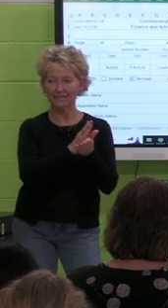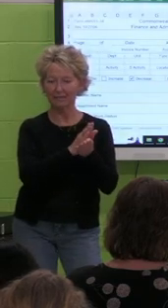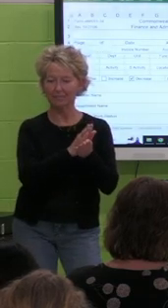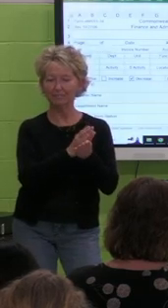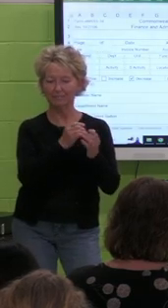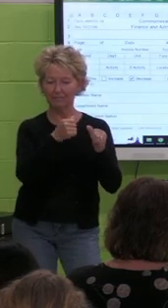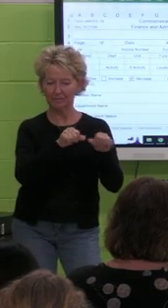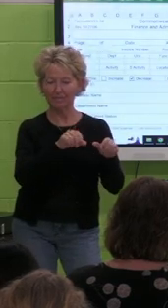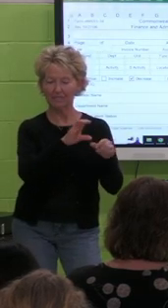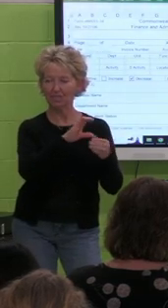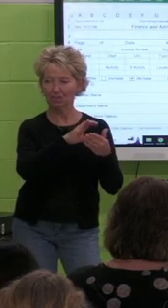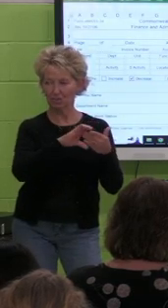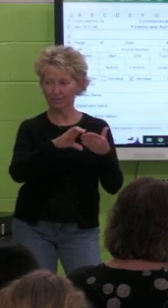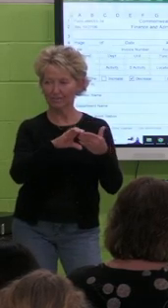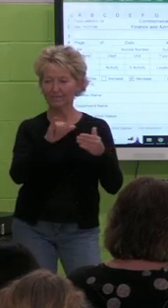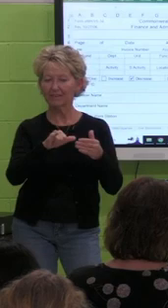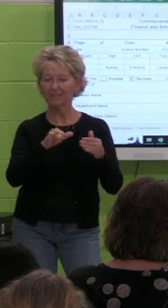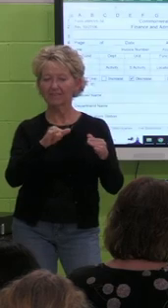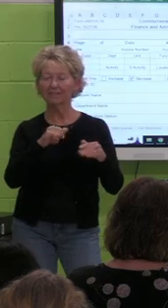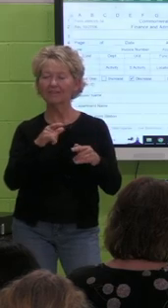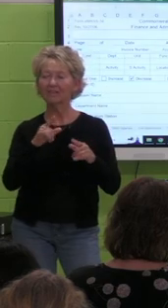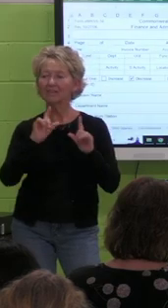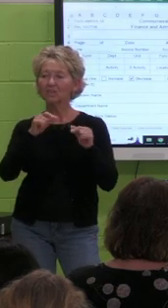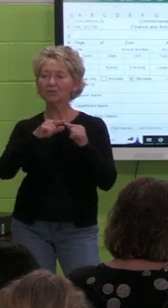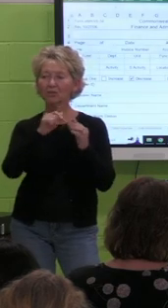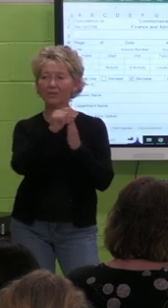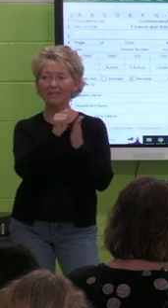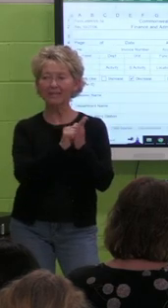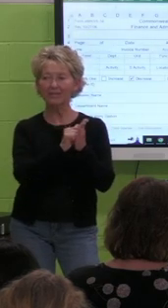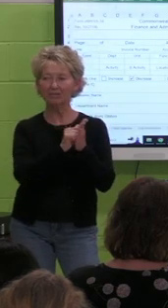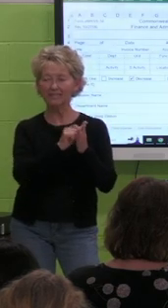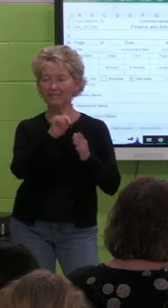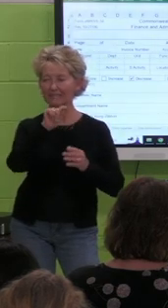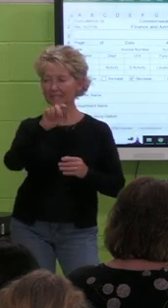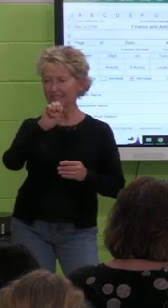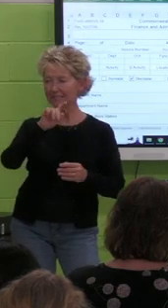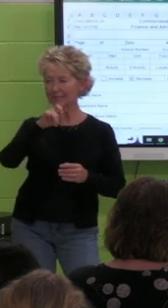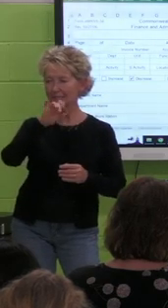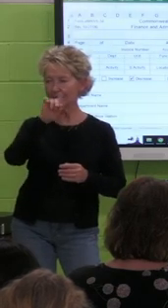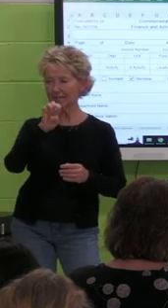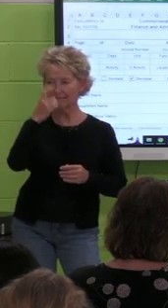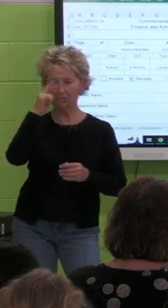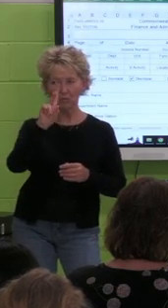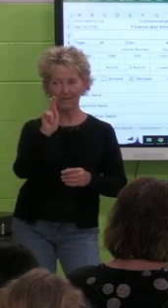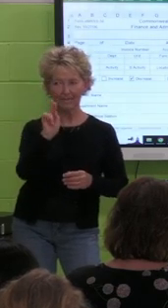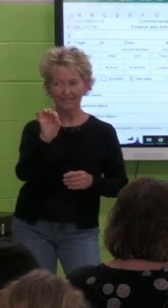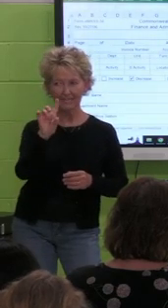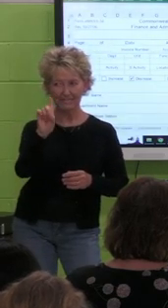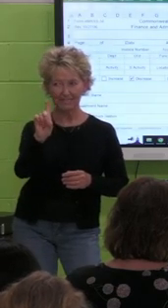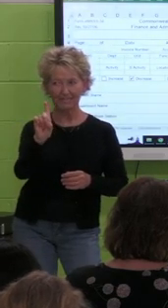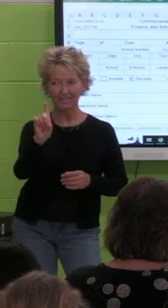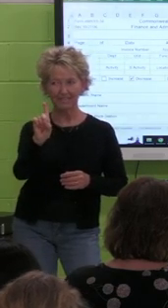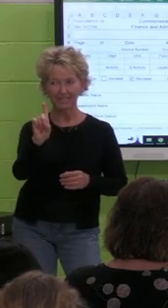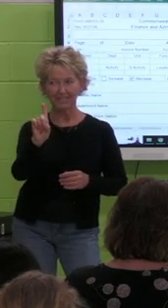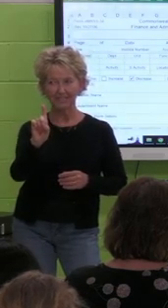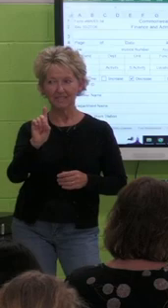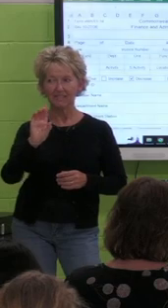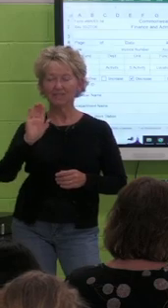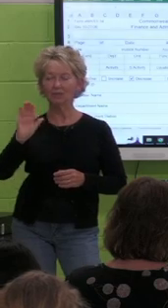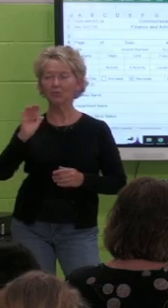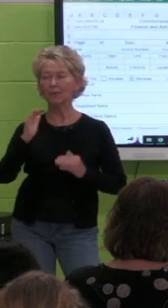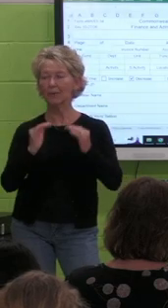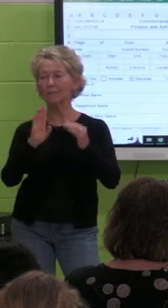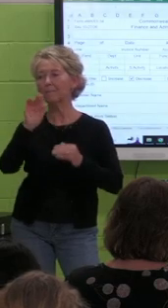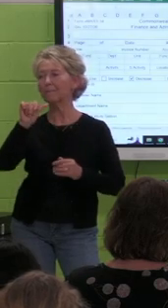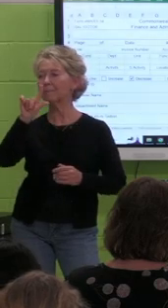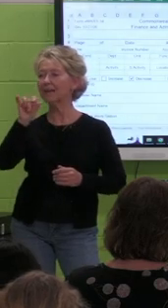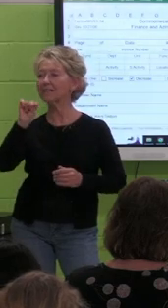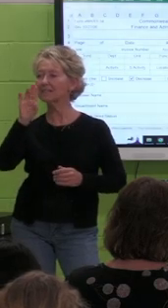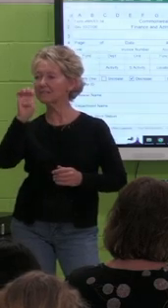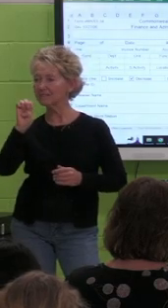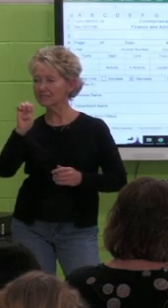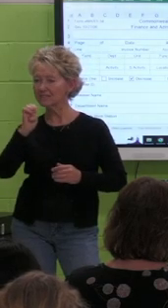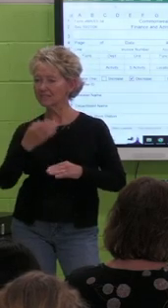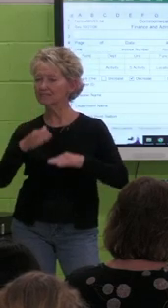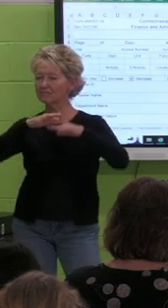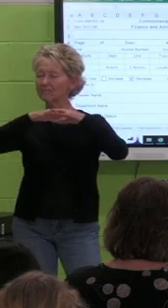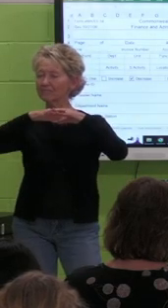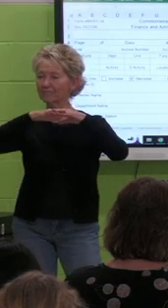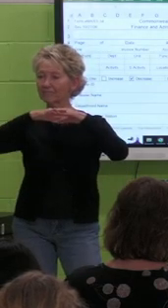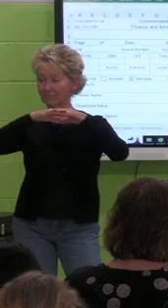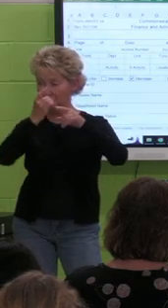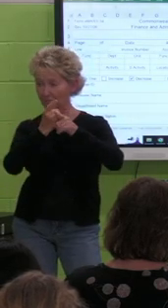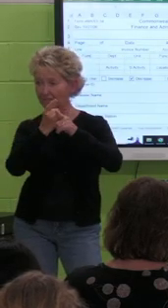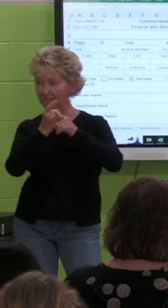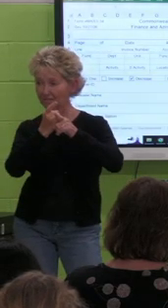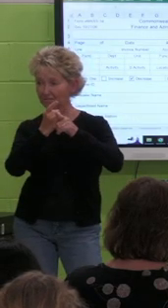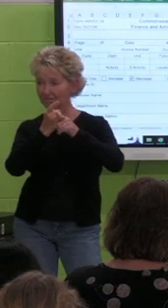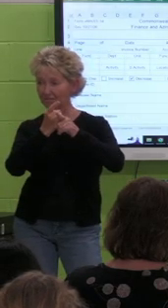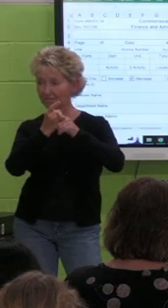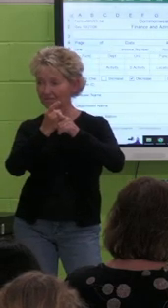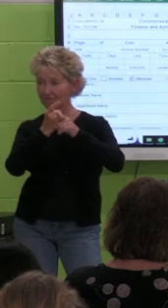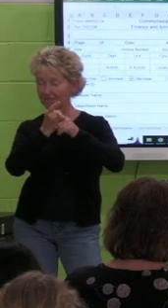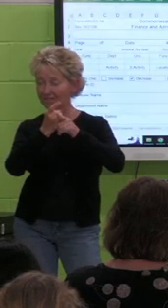check goes into the accounting template for KSD so then your balance goes up right if you keep